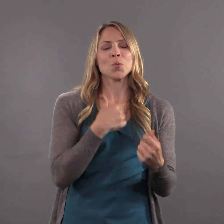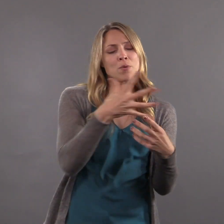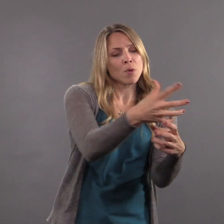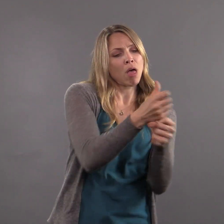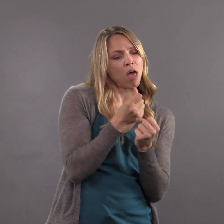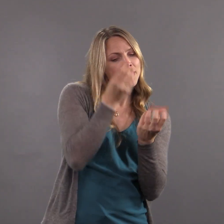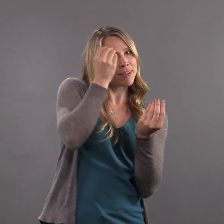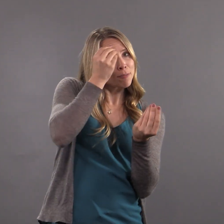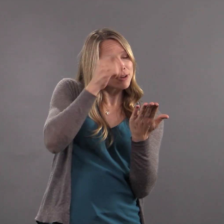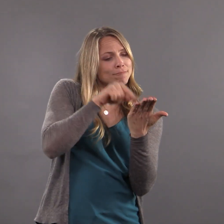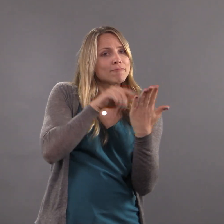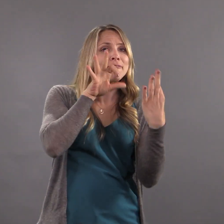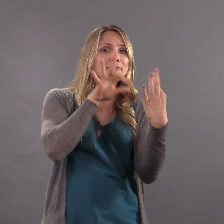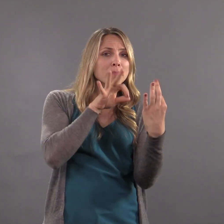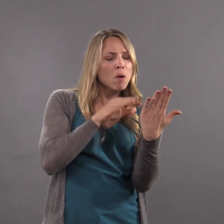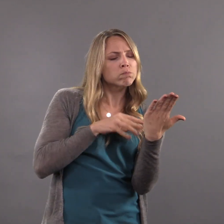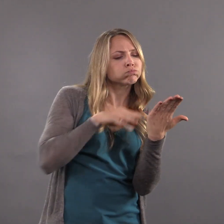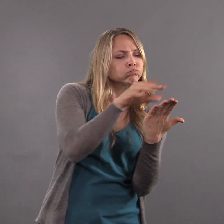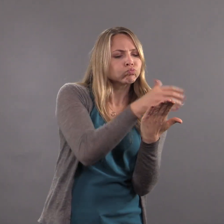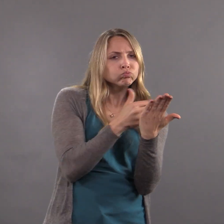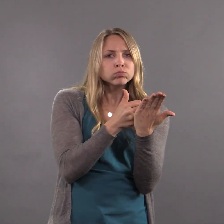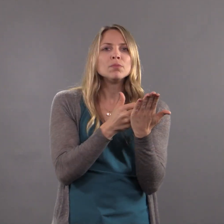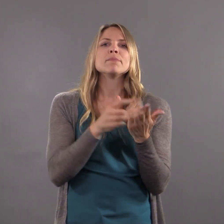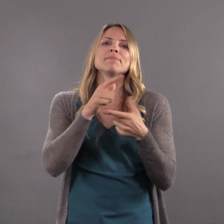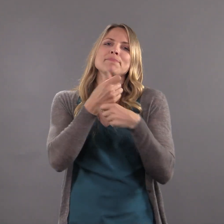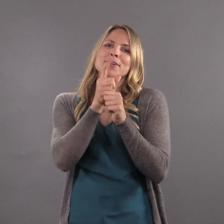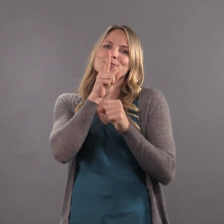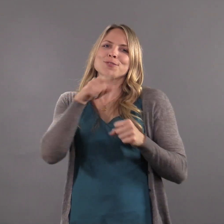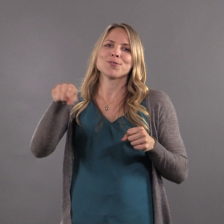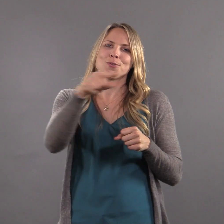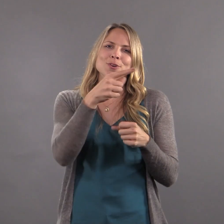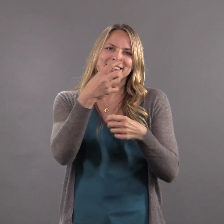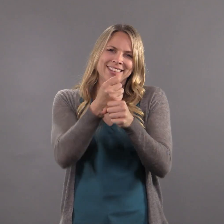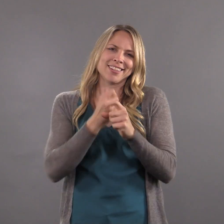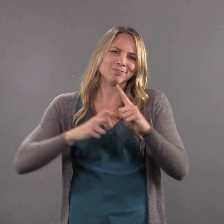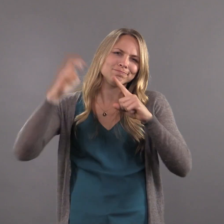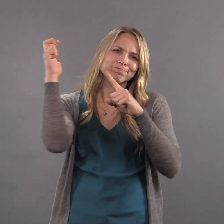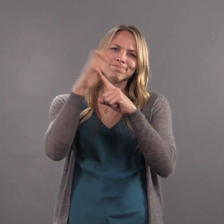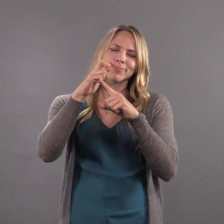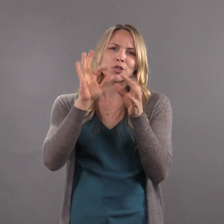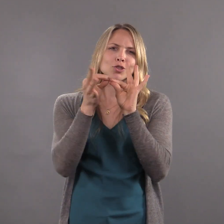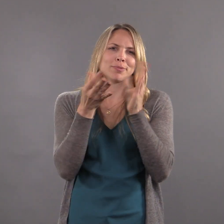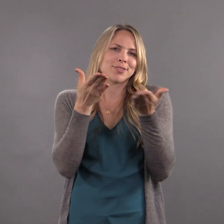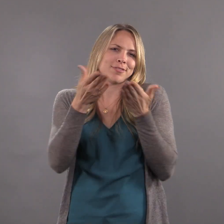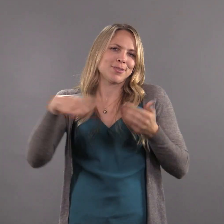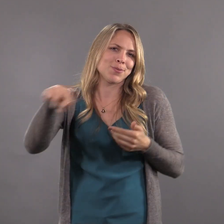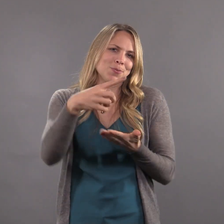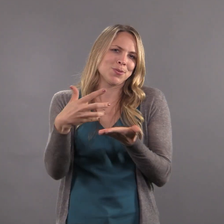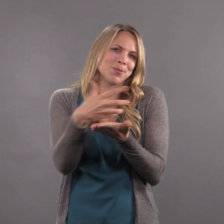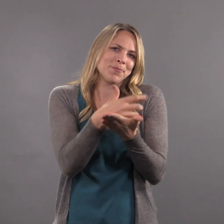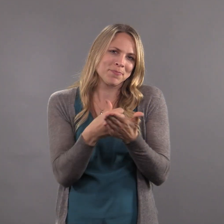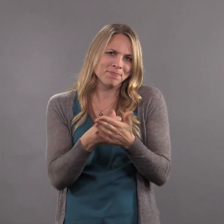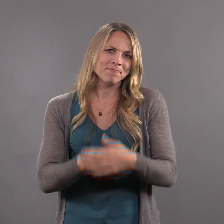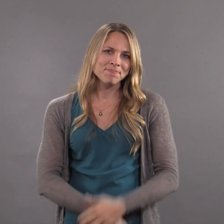We receive the feedback and use information to make sure you get the best service you deserve.